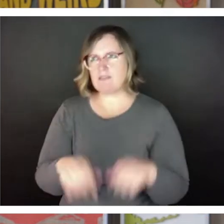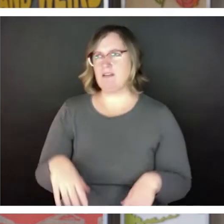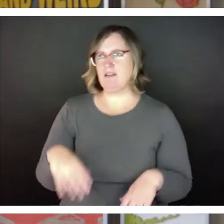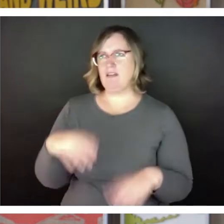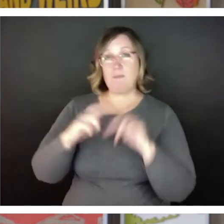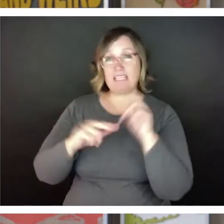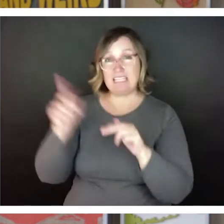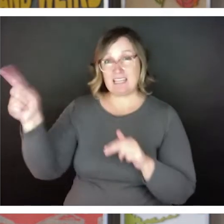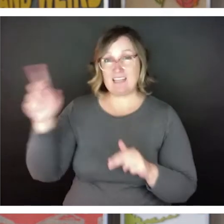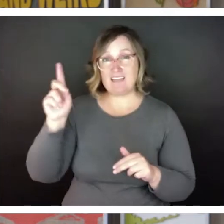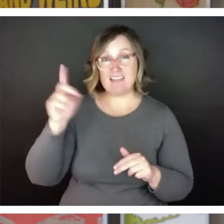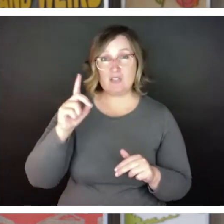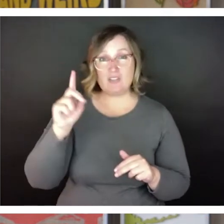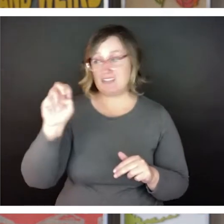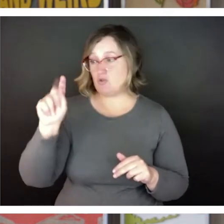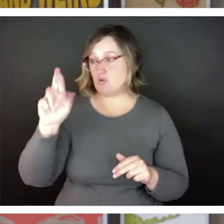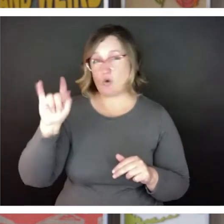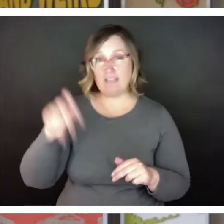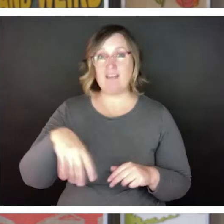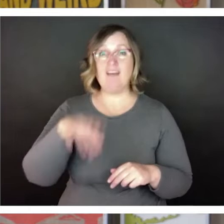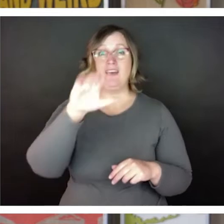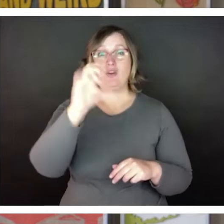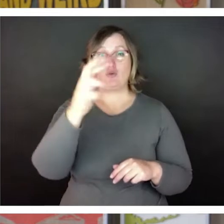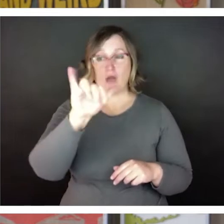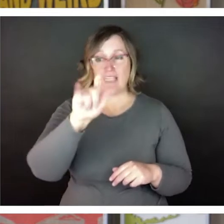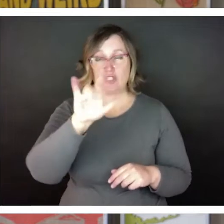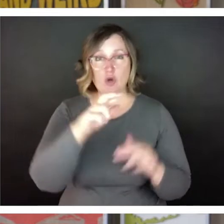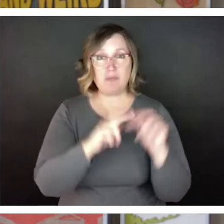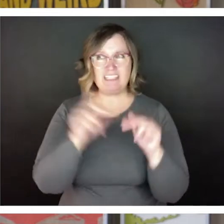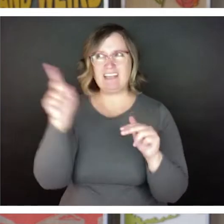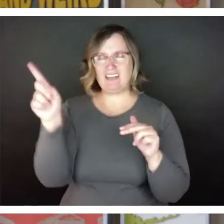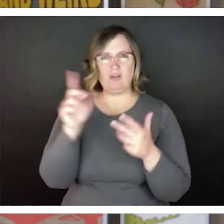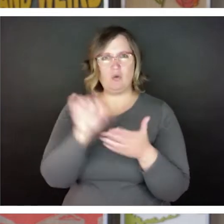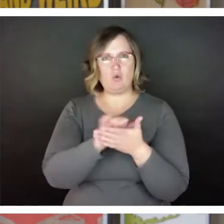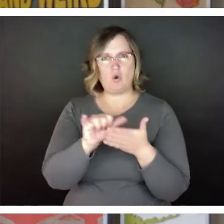the Chrysler building in New York, those buildings transformed their city skylines.